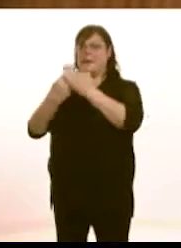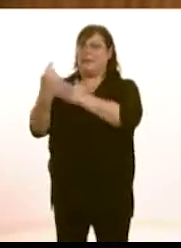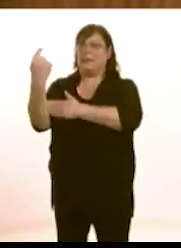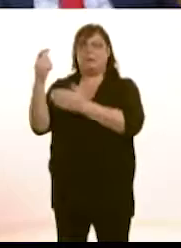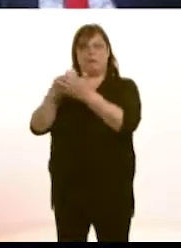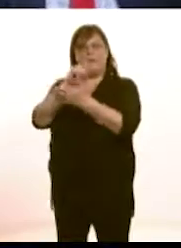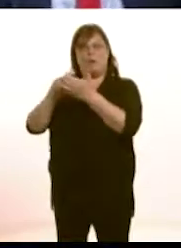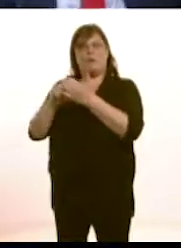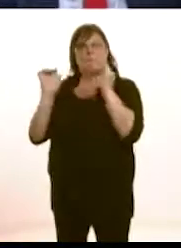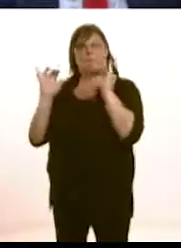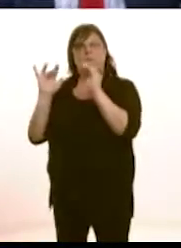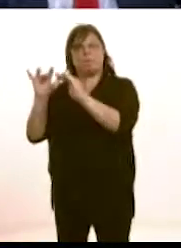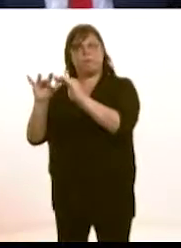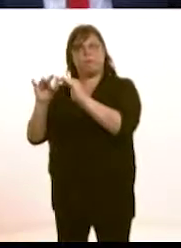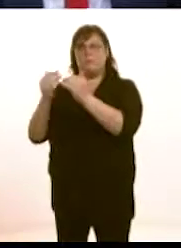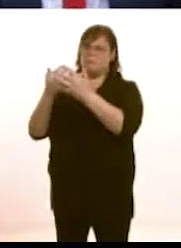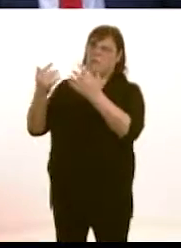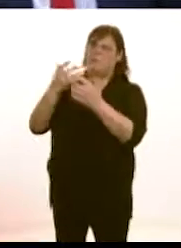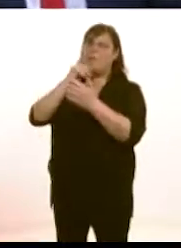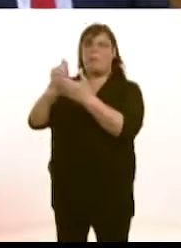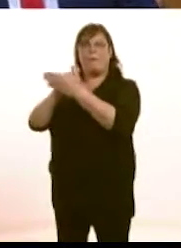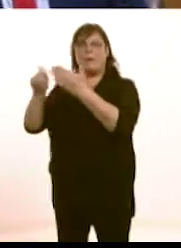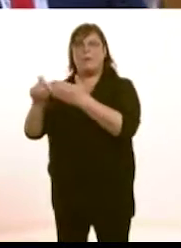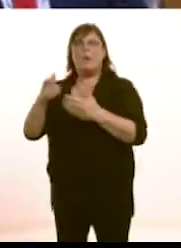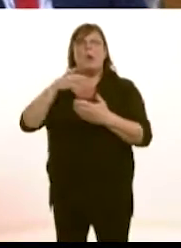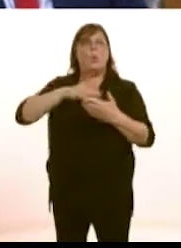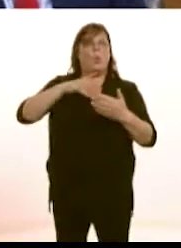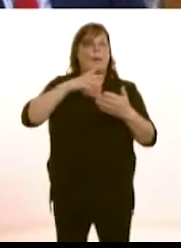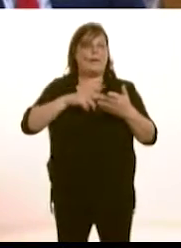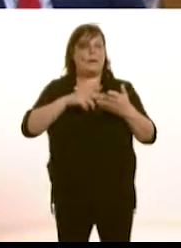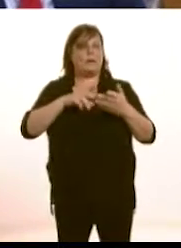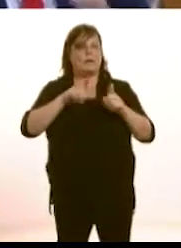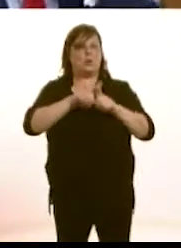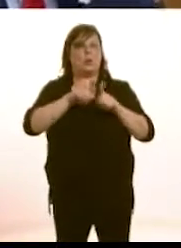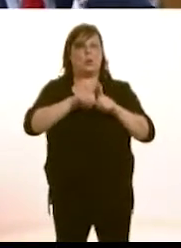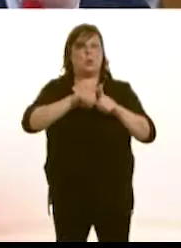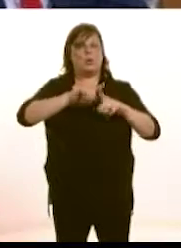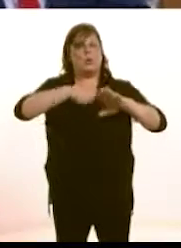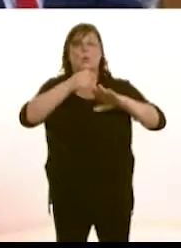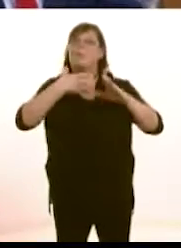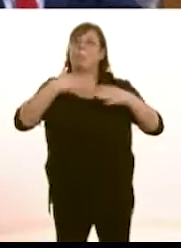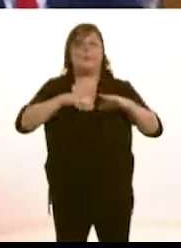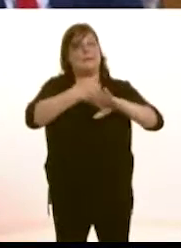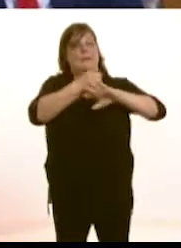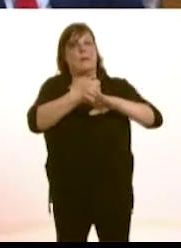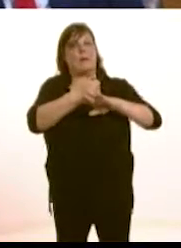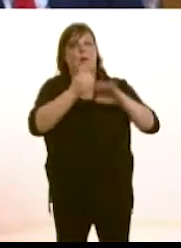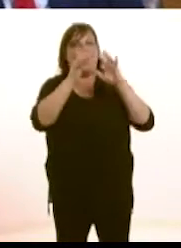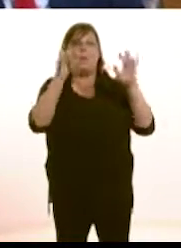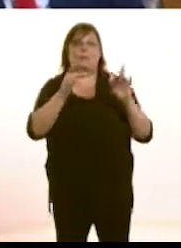But one of the things we have done, for example, is to fund an NUS Wales and Democracy Club website, ëWhere Do I Vote?í It was launched in March of this year.